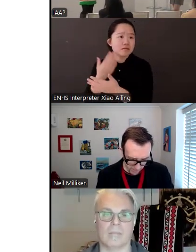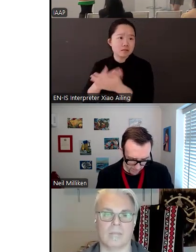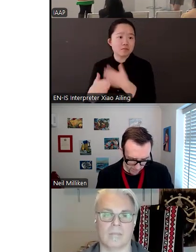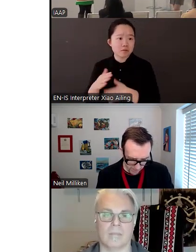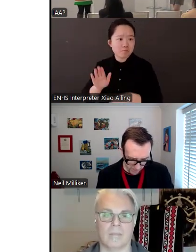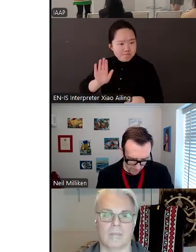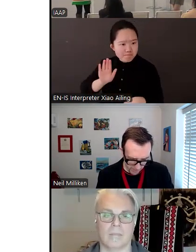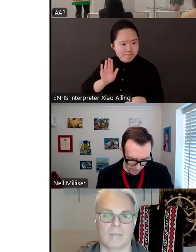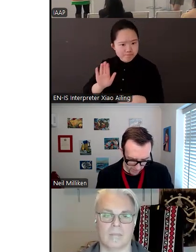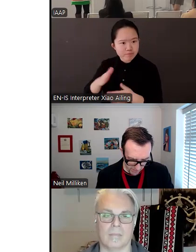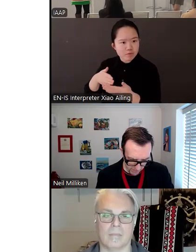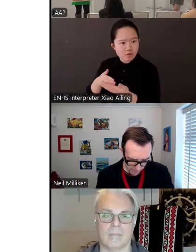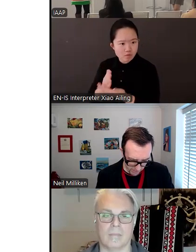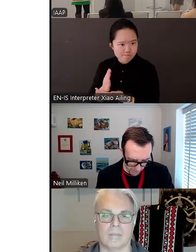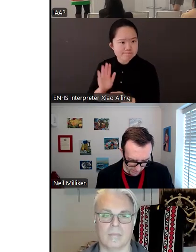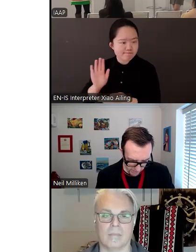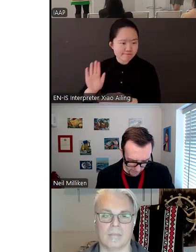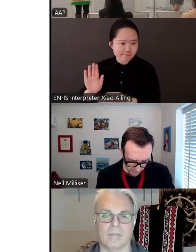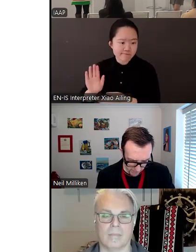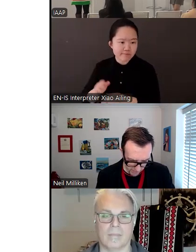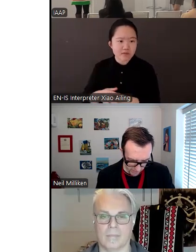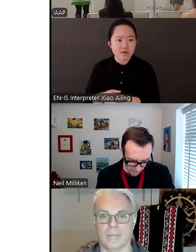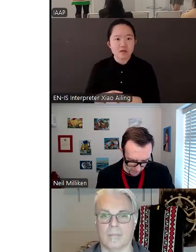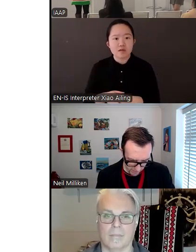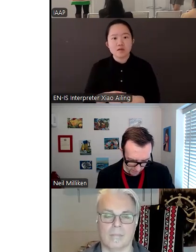So I would say that working a little bit with our own, like, paradigm and our own,